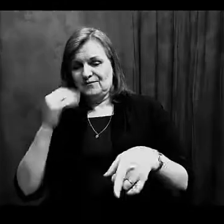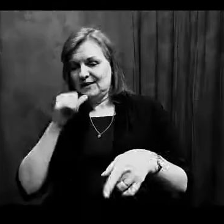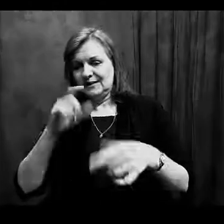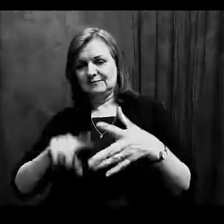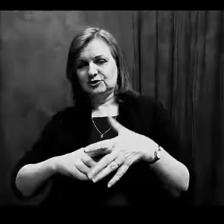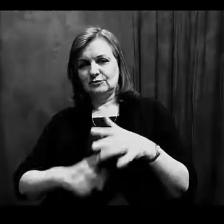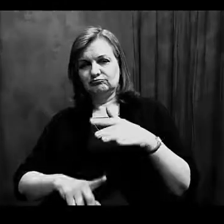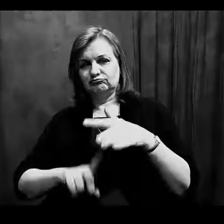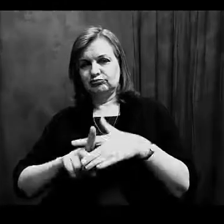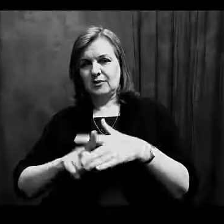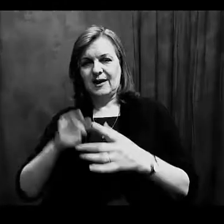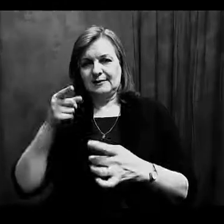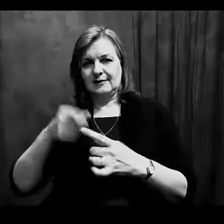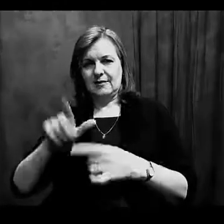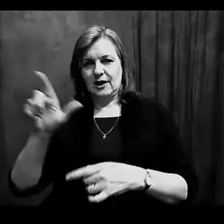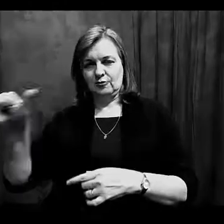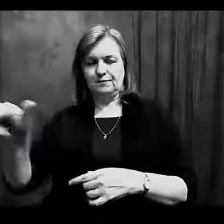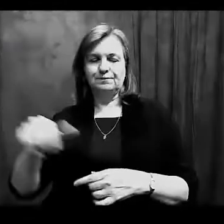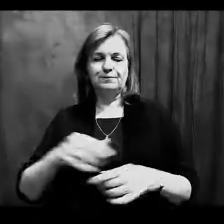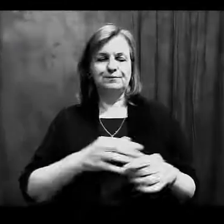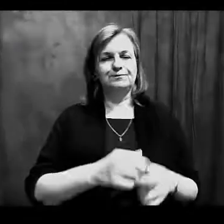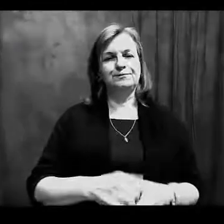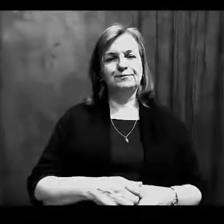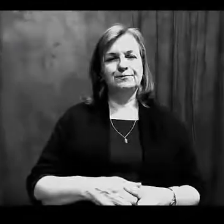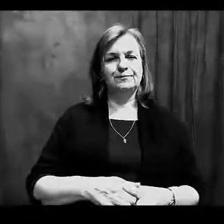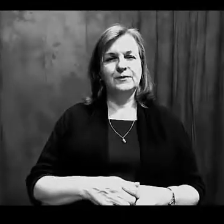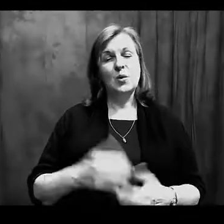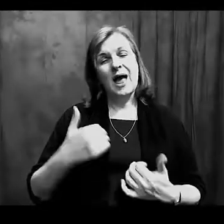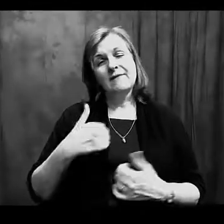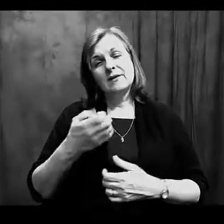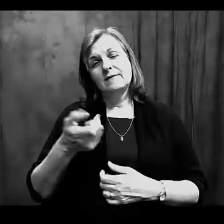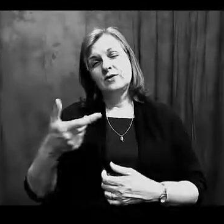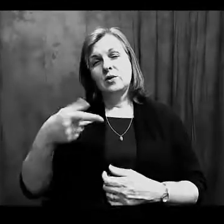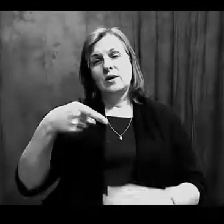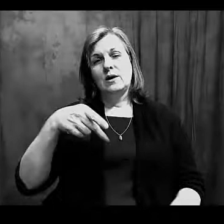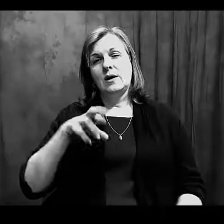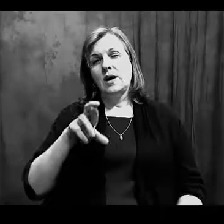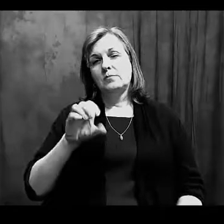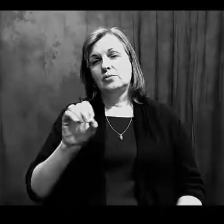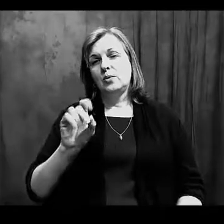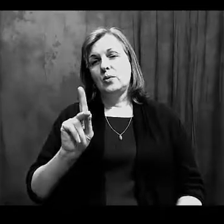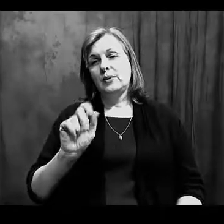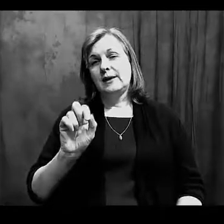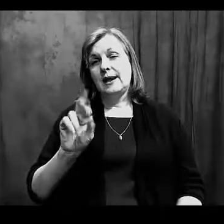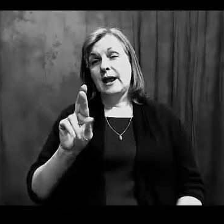did not start to form until much later now we still have some prokaryotes that would be a